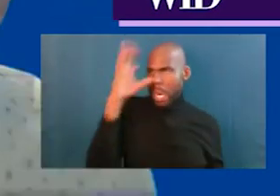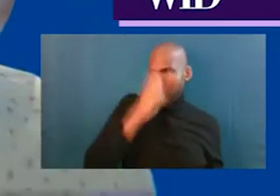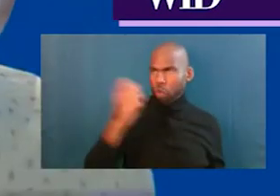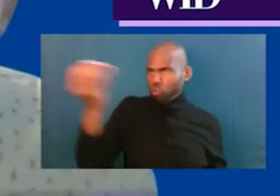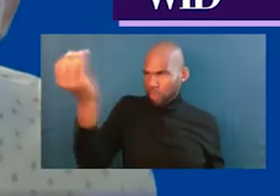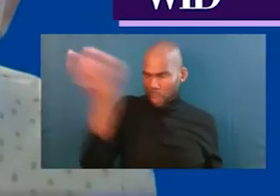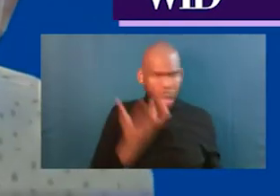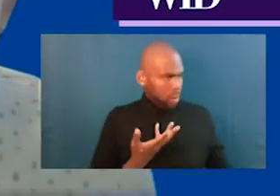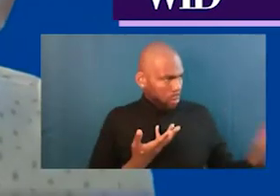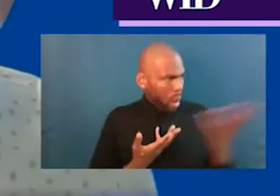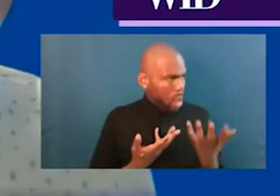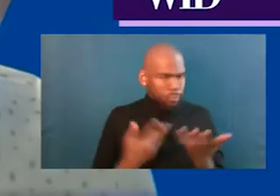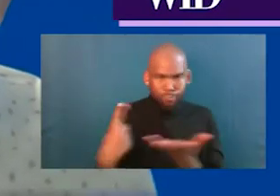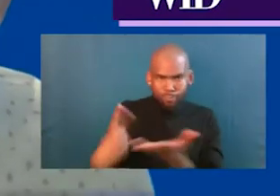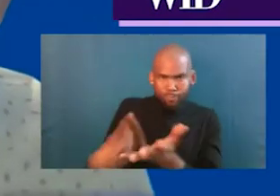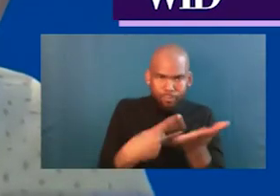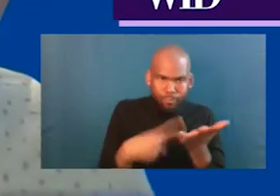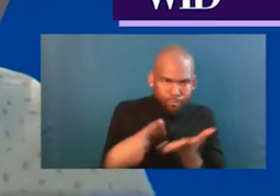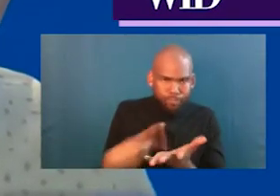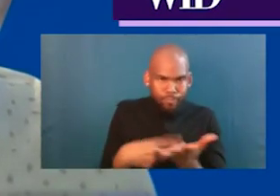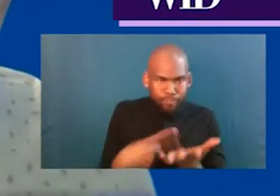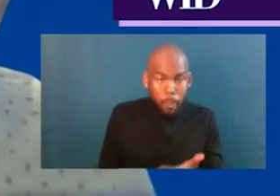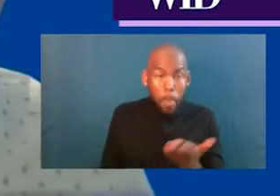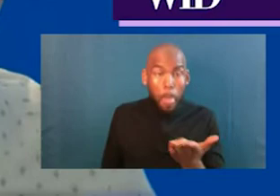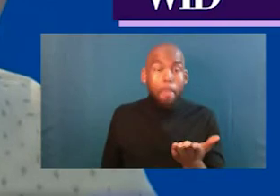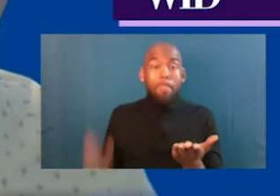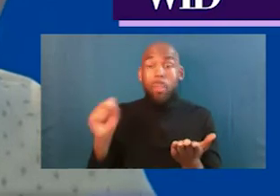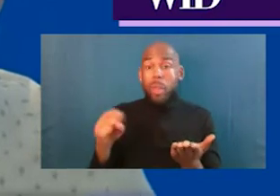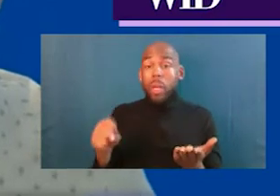Our partnership with WID has really helped TracFone and our customers